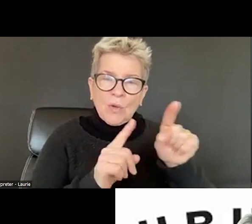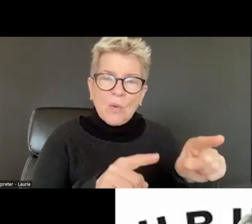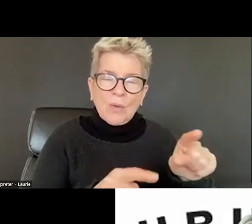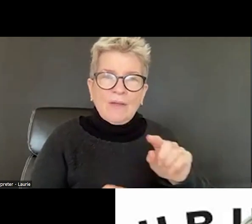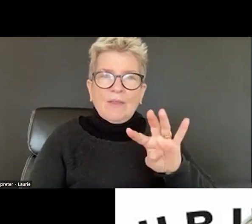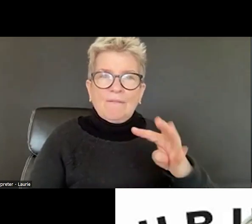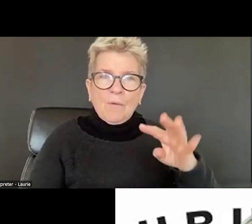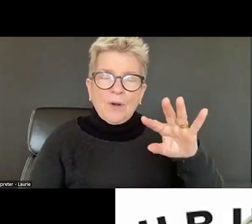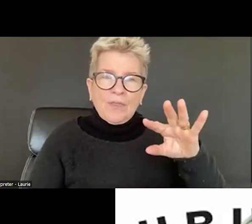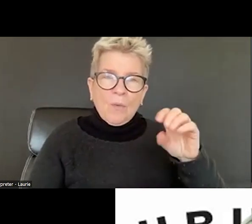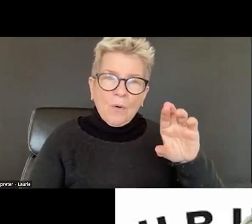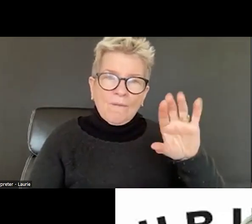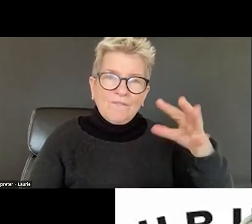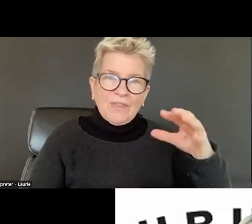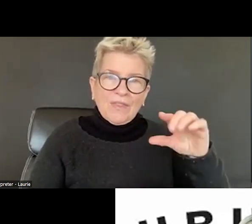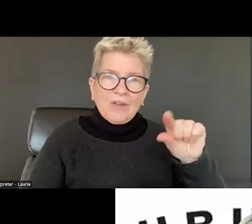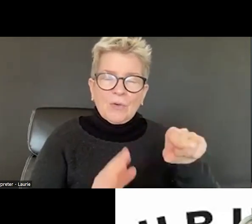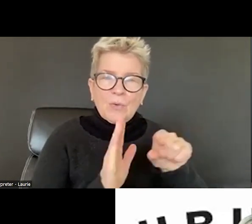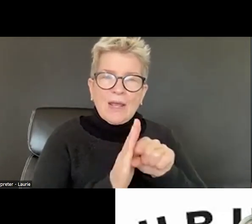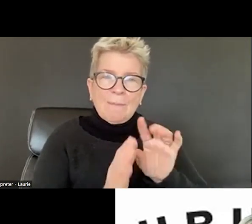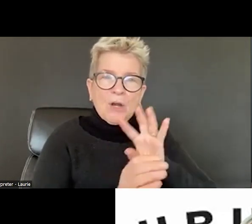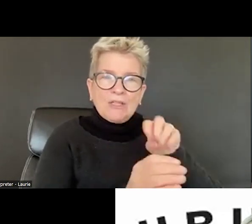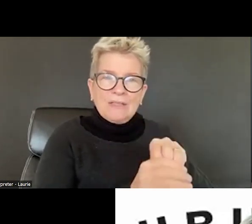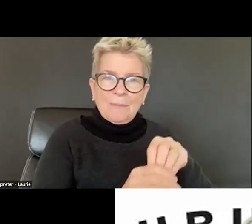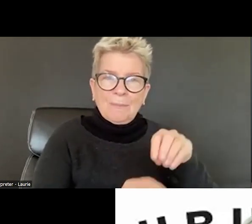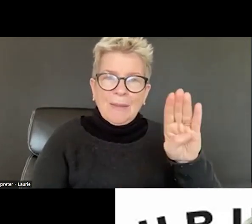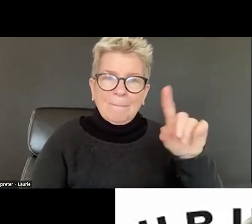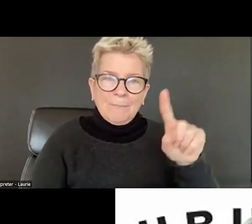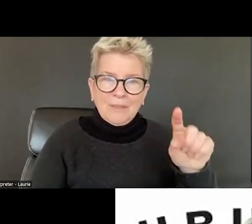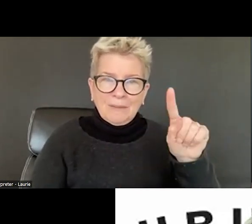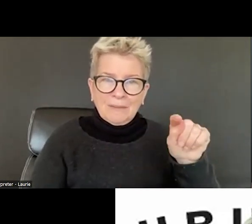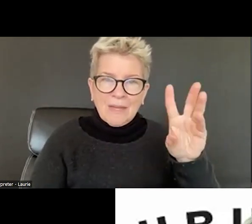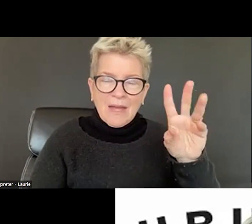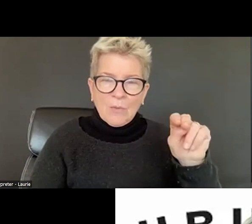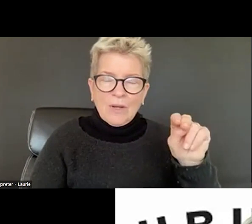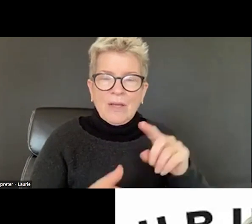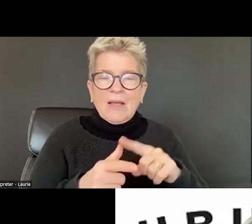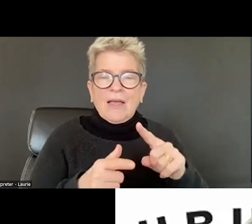grade will participate in BizTown and then most recently is the adoption of the books that we have